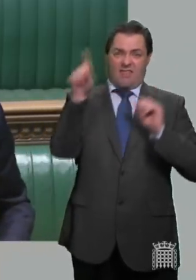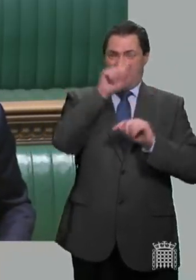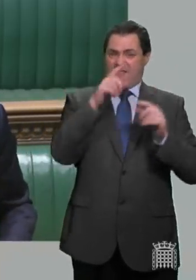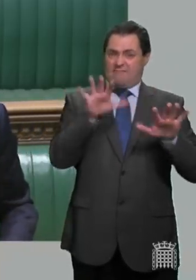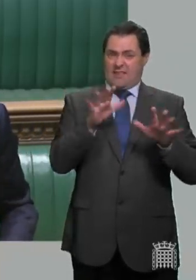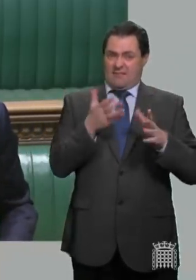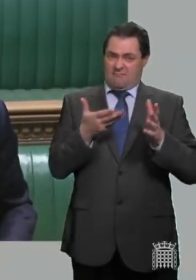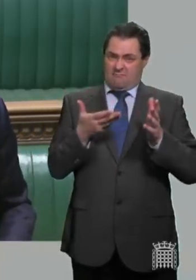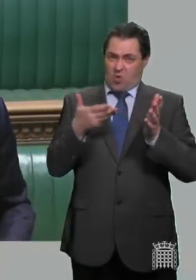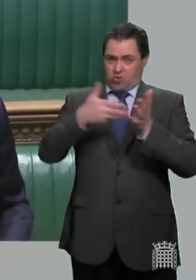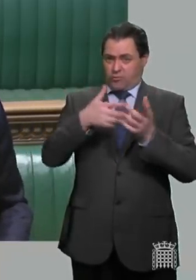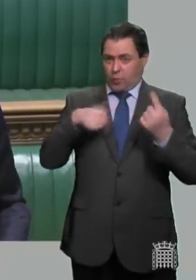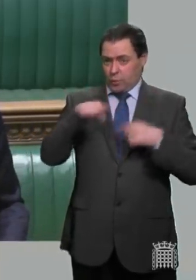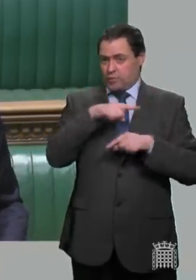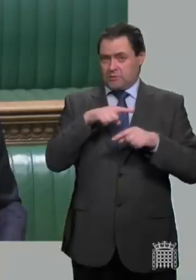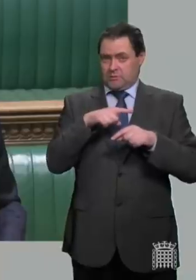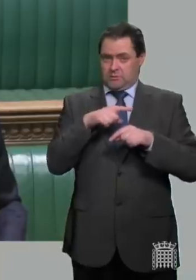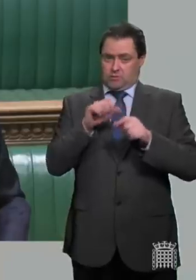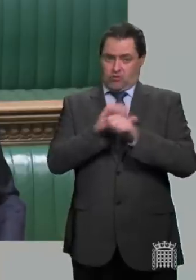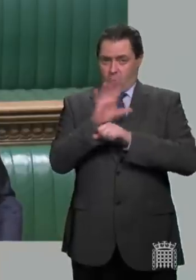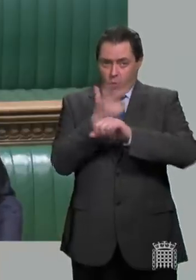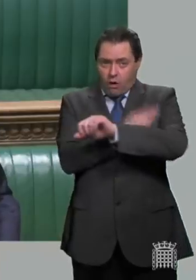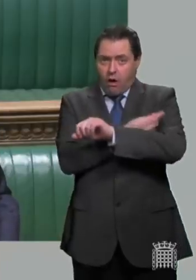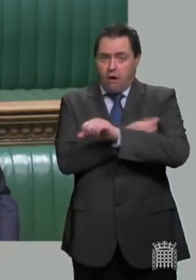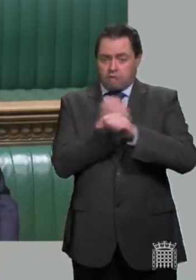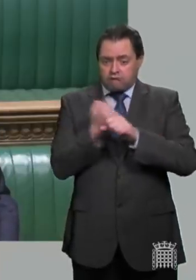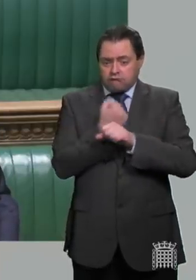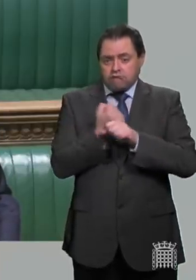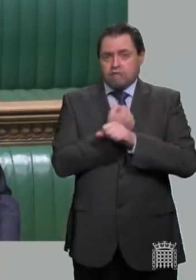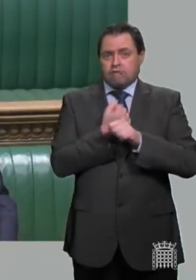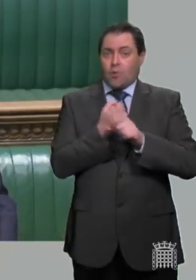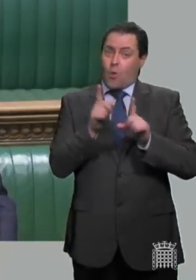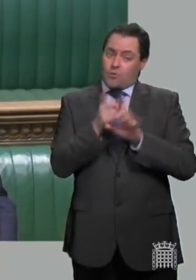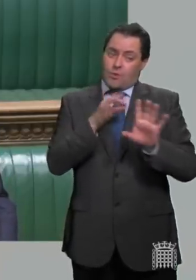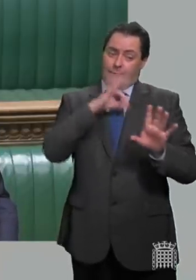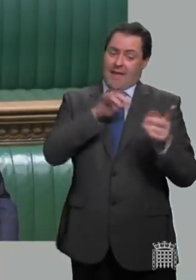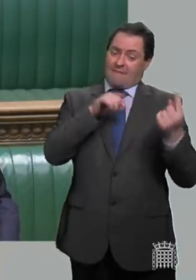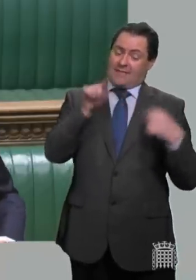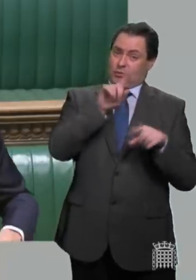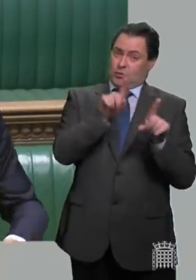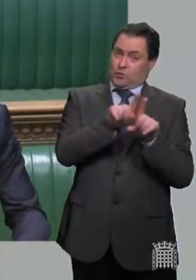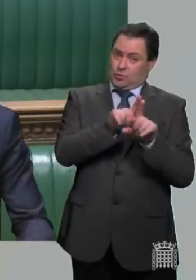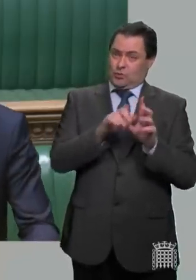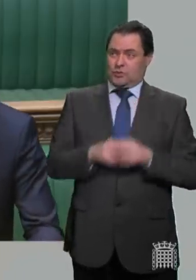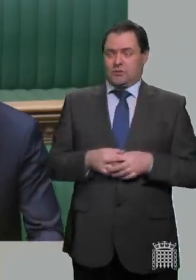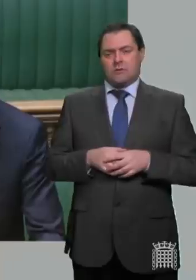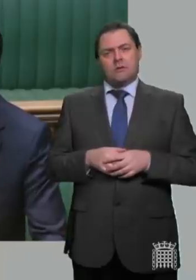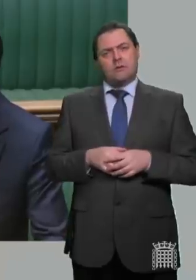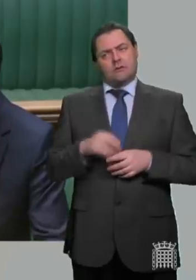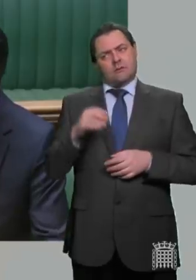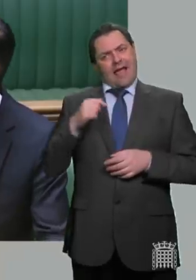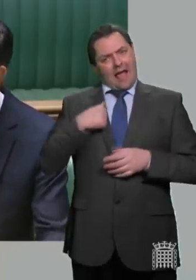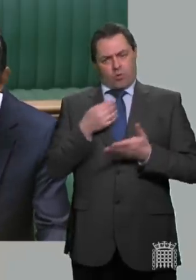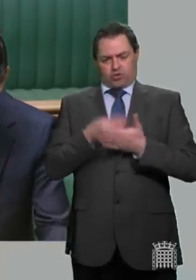our coronavirus response. Central to that has been a Treasury that acts for the whole United Kingdom.